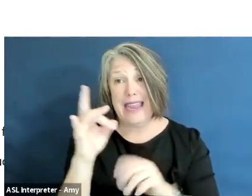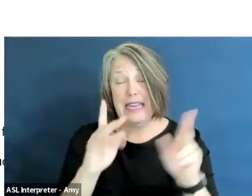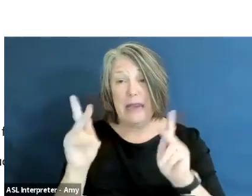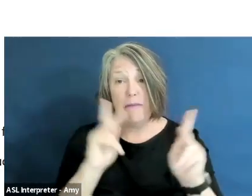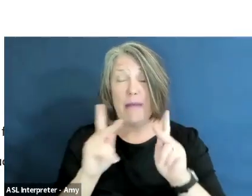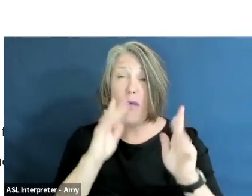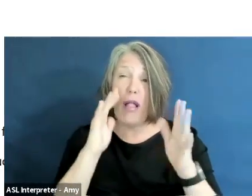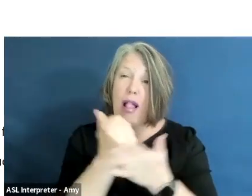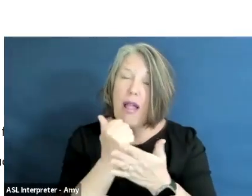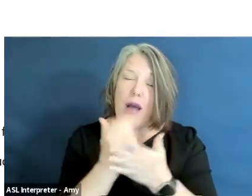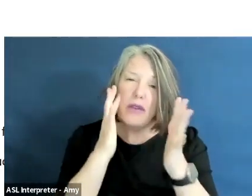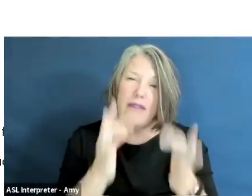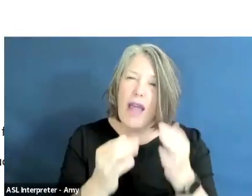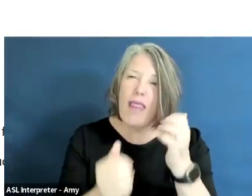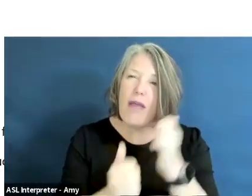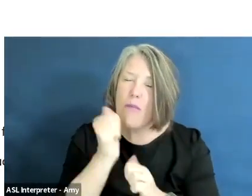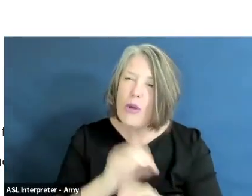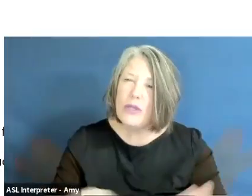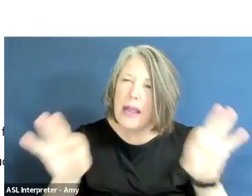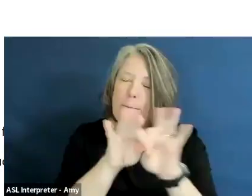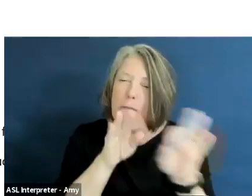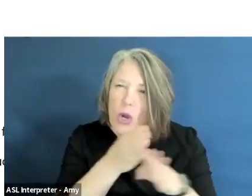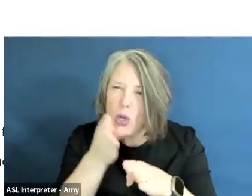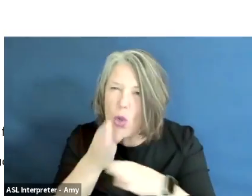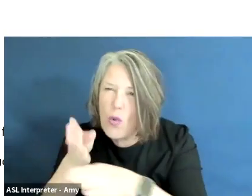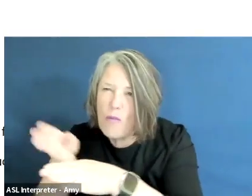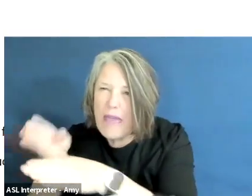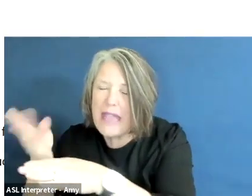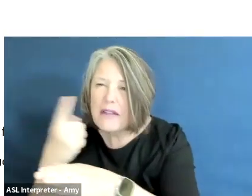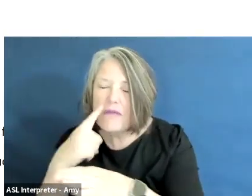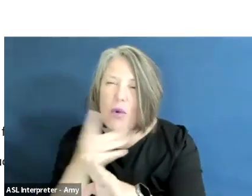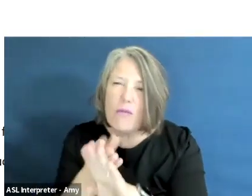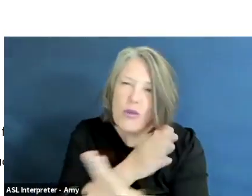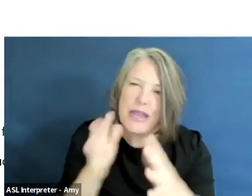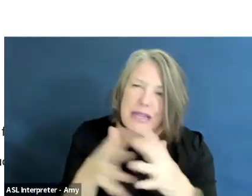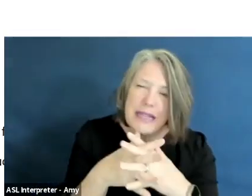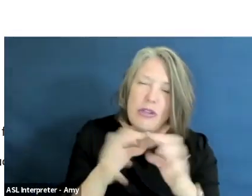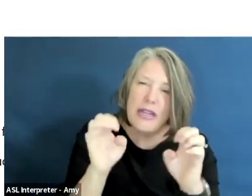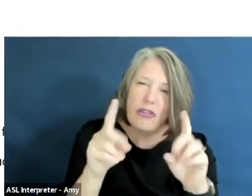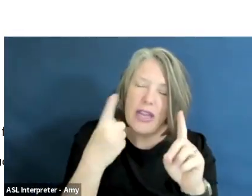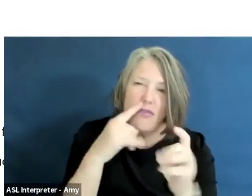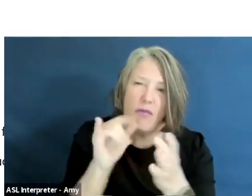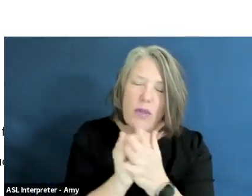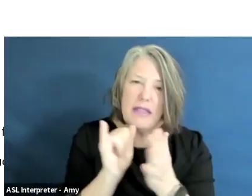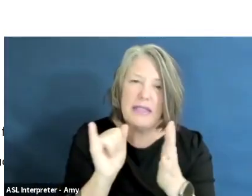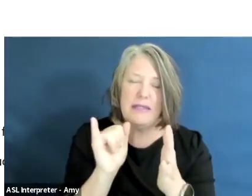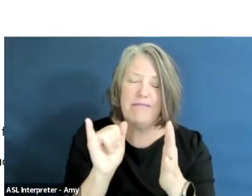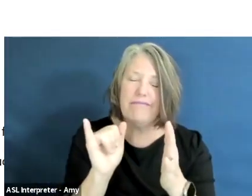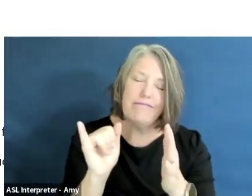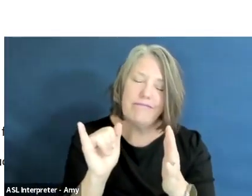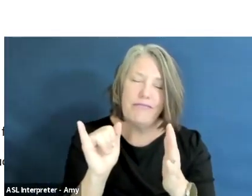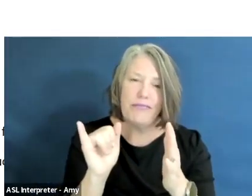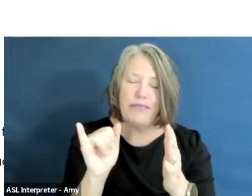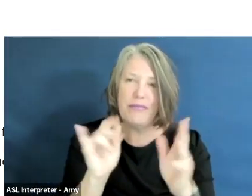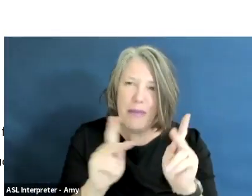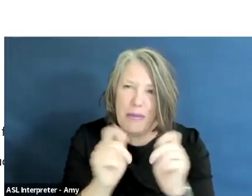the most important domains of a preconception education that are important for this patient population, people with mobility disabilities.